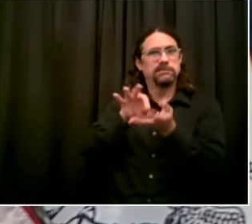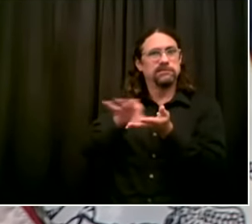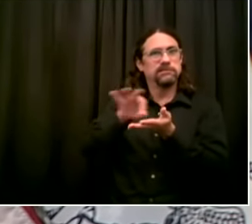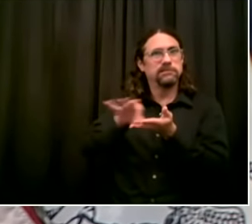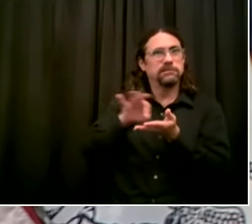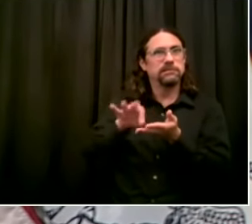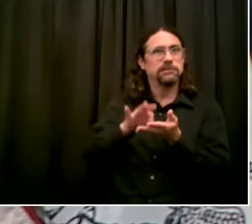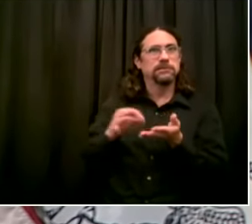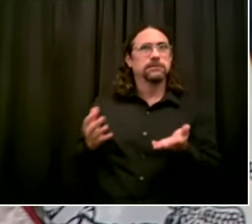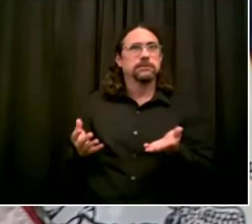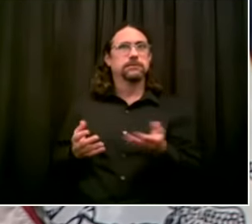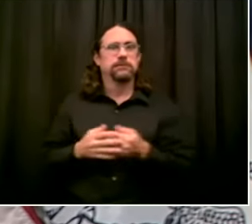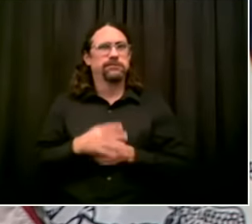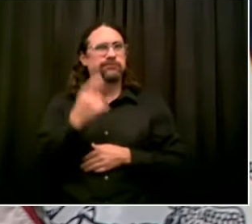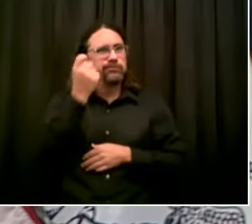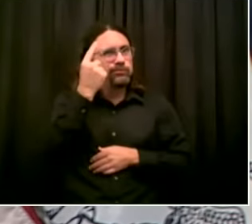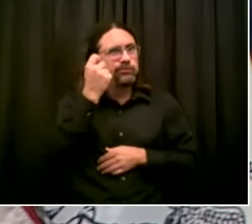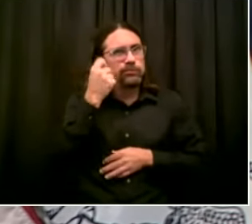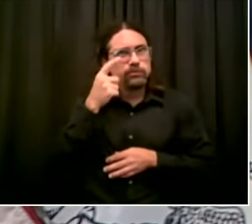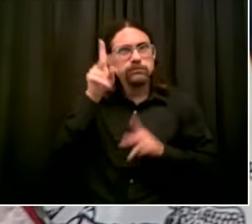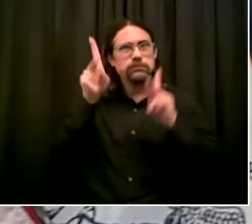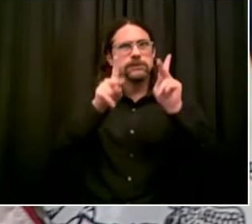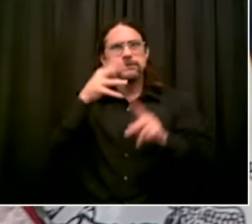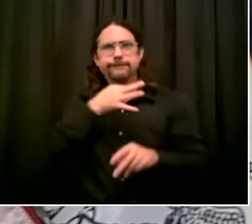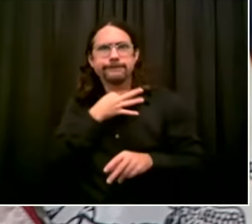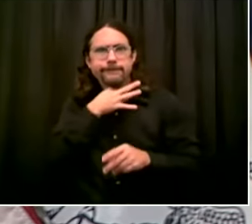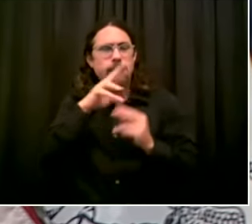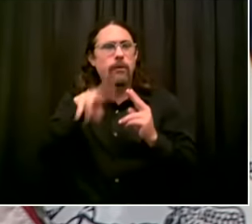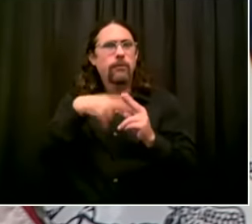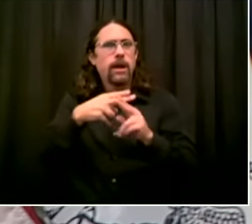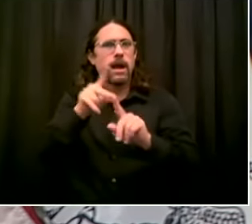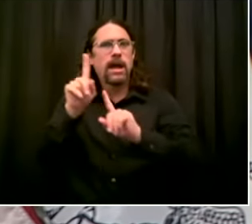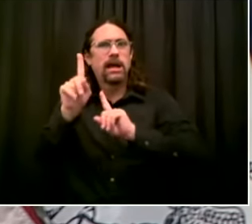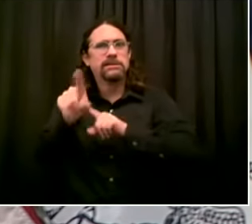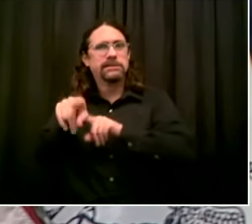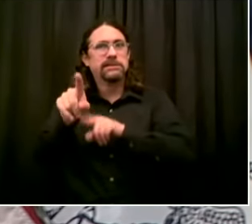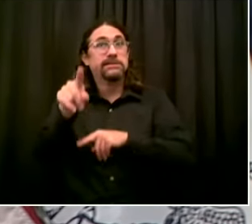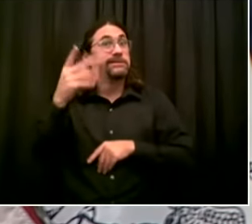INFORMATION YET. WHAT IS THE HOLD UP AND WILL YOU MEET TDAOY'S